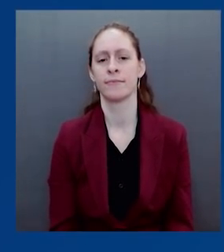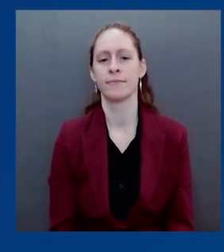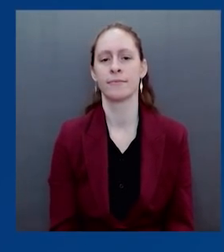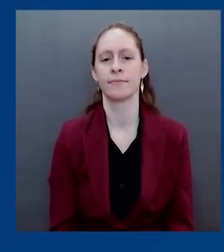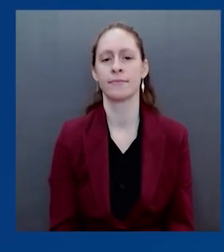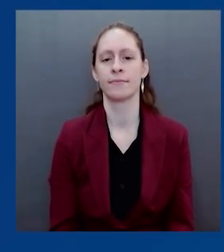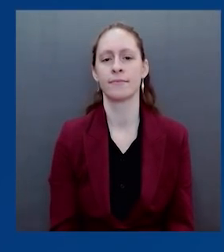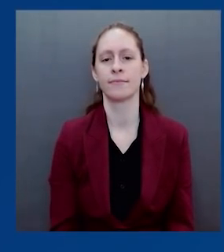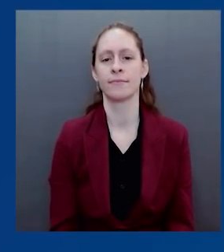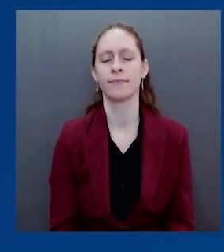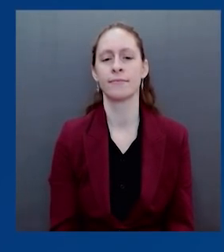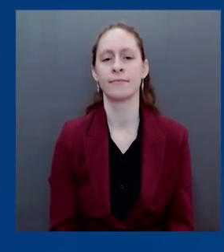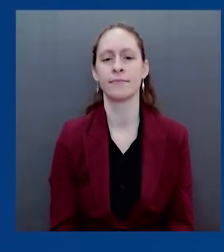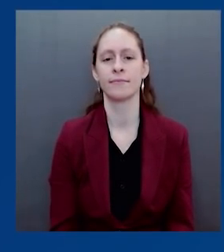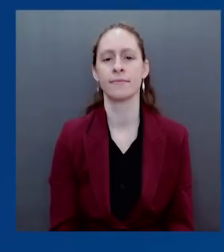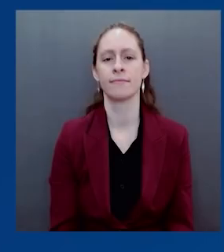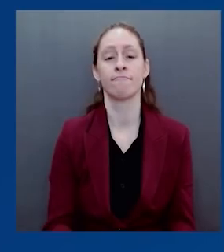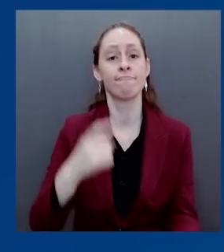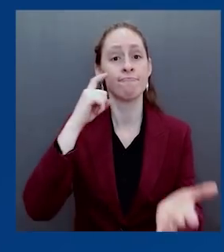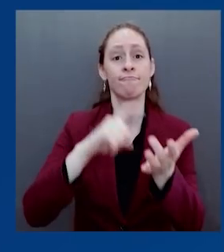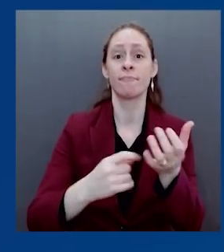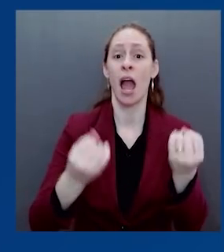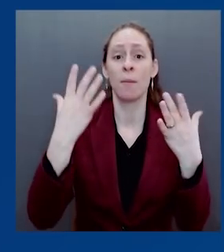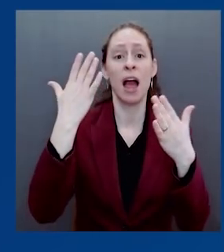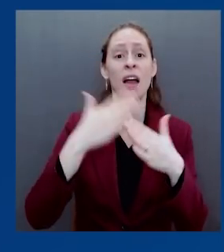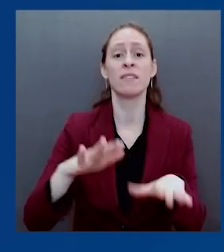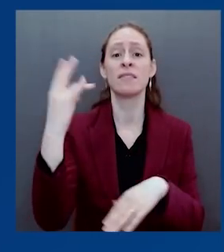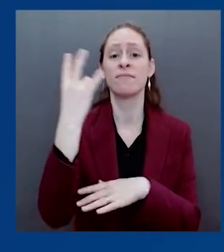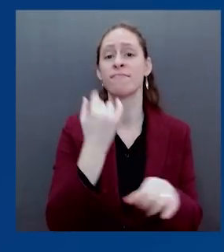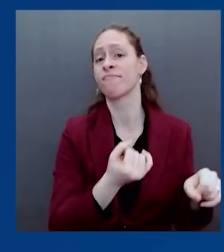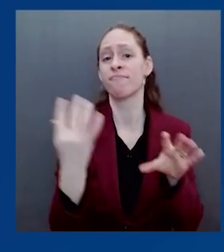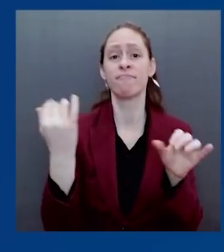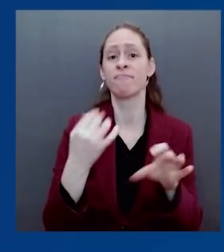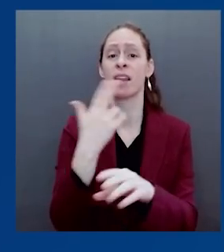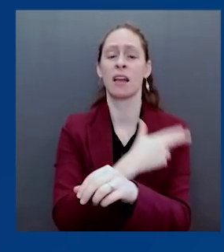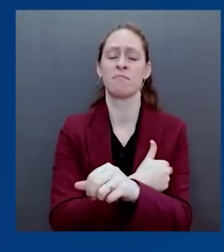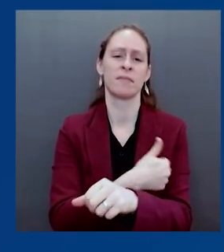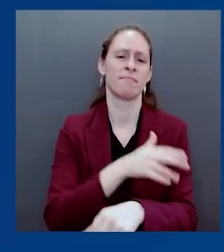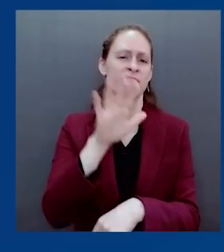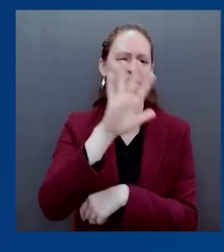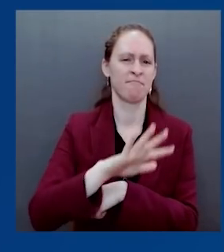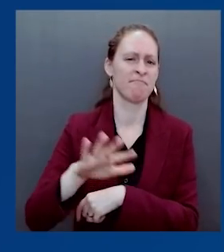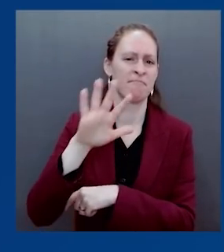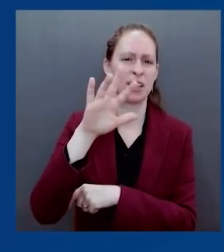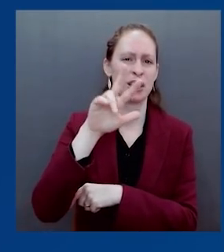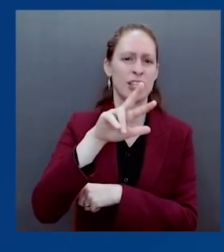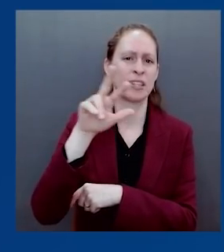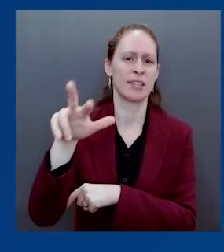an increase of about 33 percent over the prior week. And the seven-day average of daily deaths